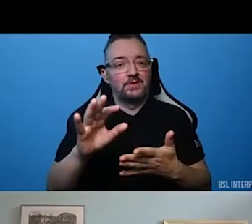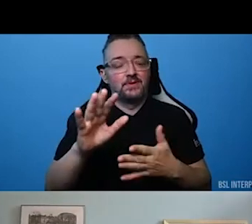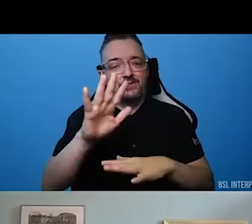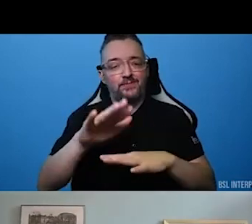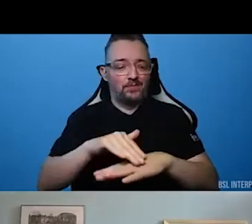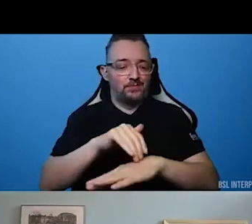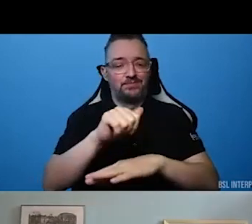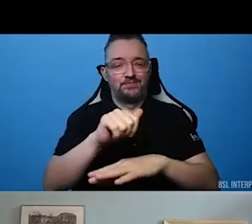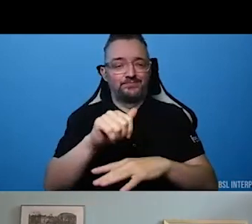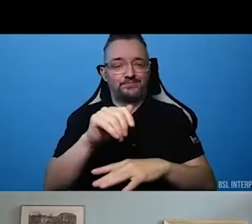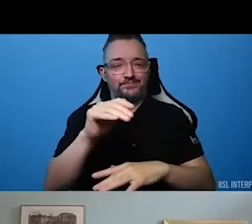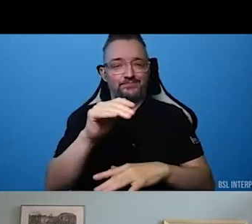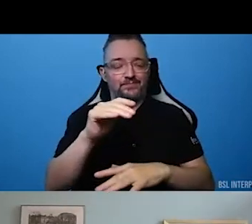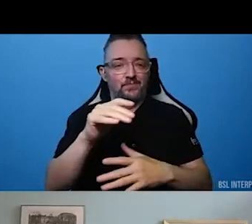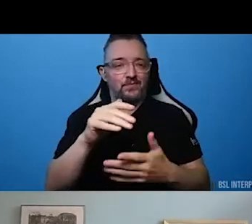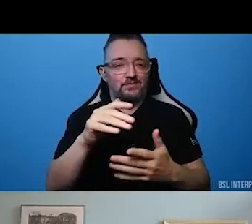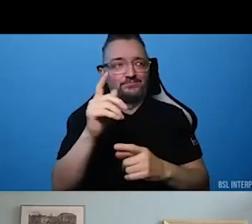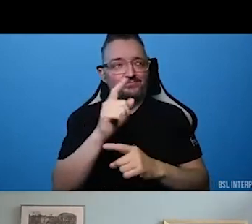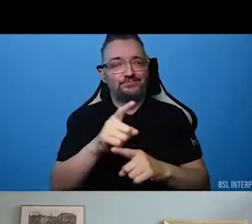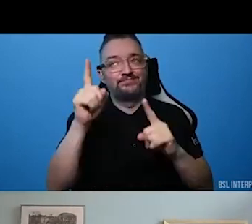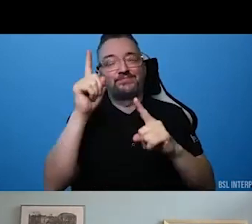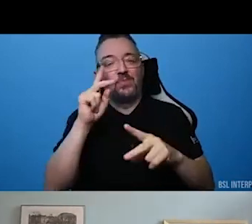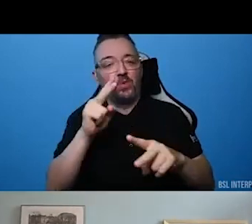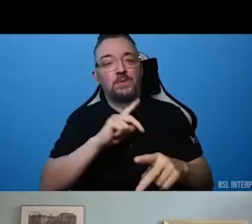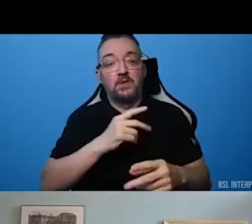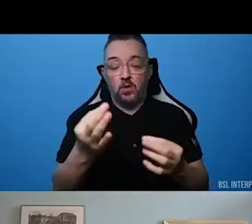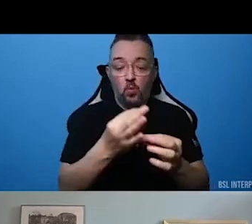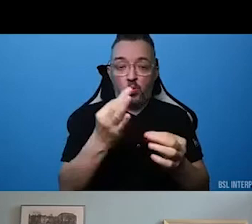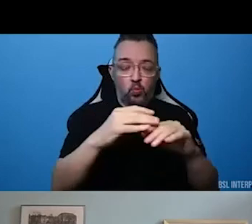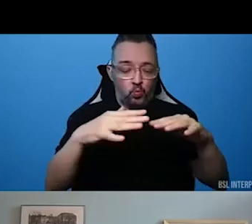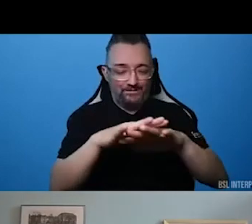yet the textiles which form the weave both linen and cotton